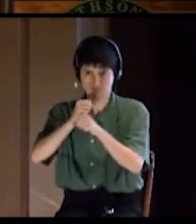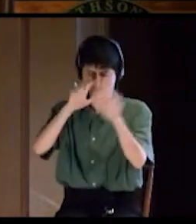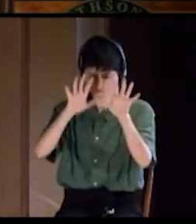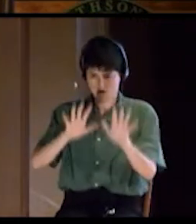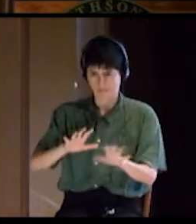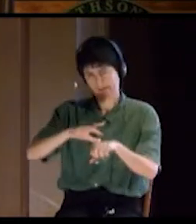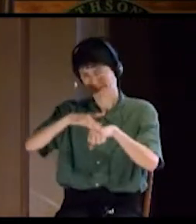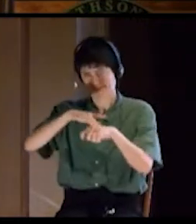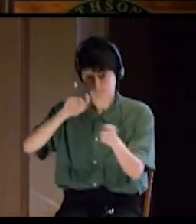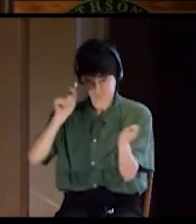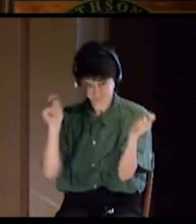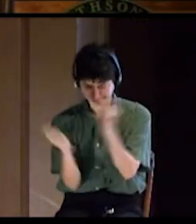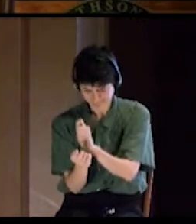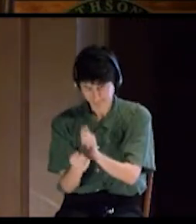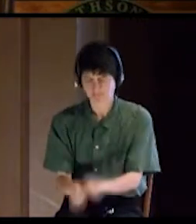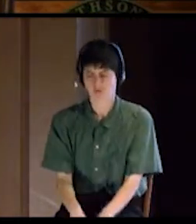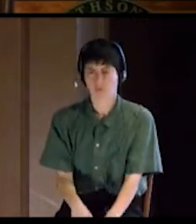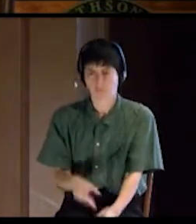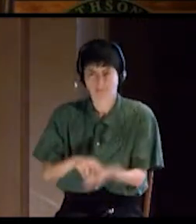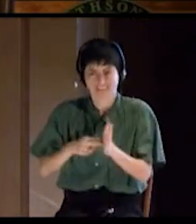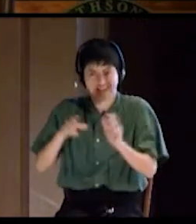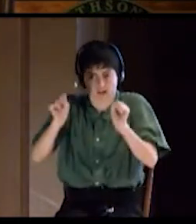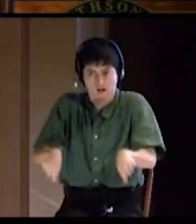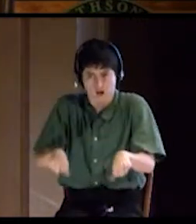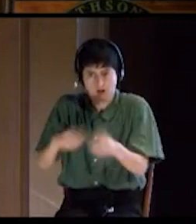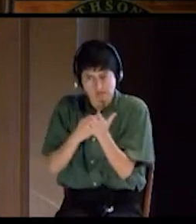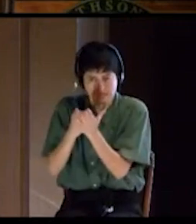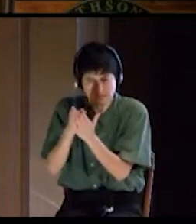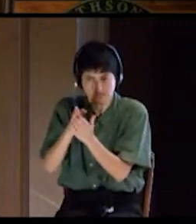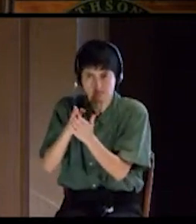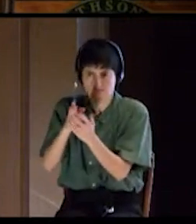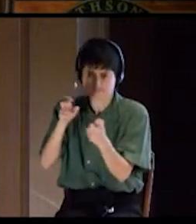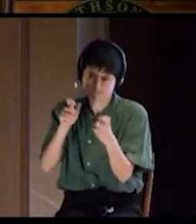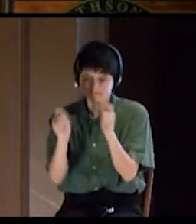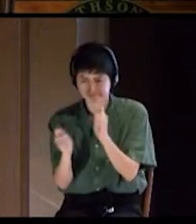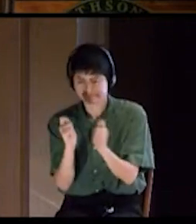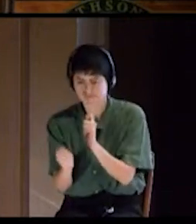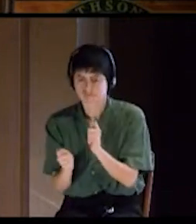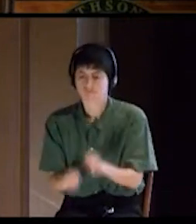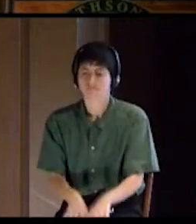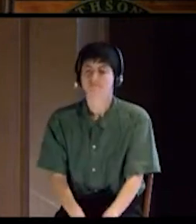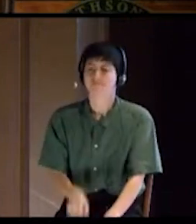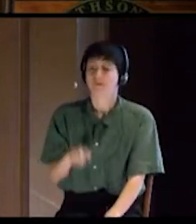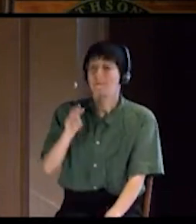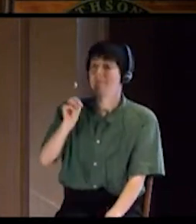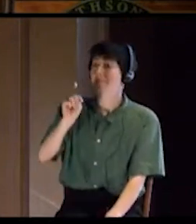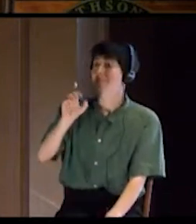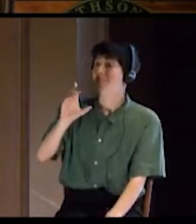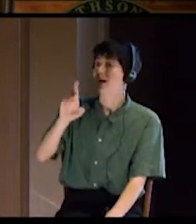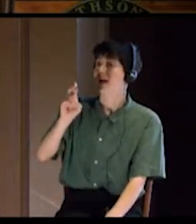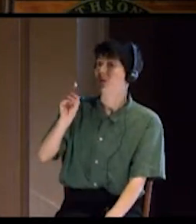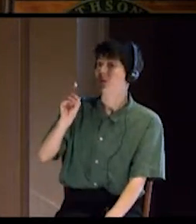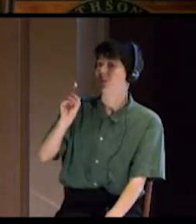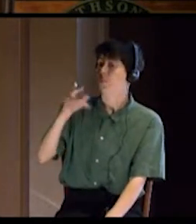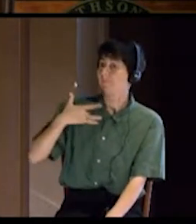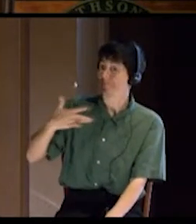at is macro processes such as extinction. So who were the losers in these events who didn't make it?